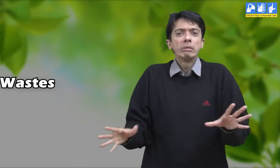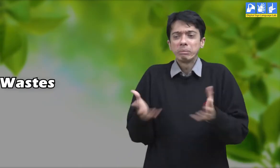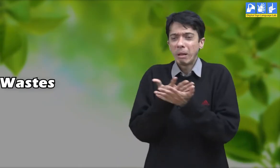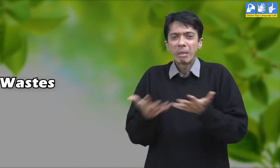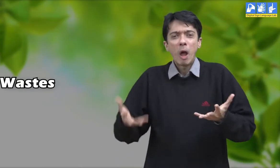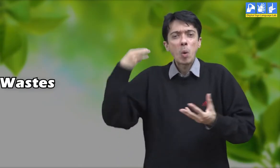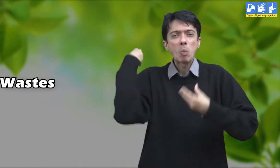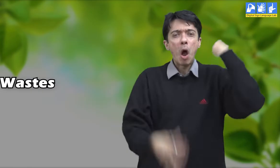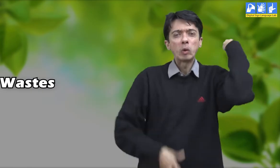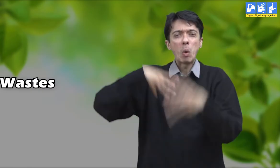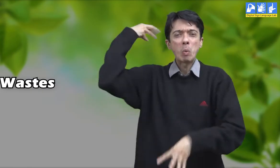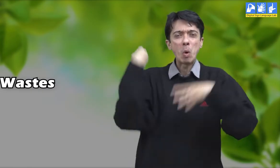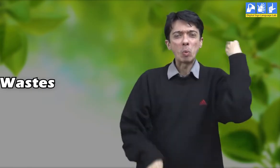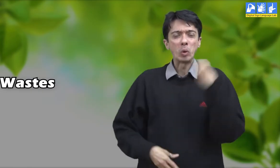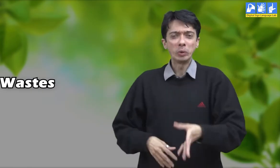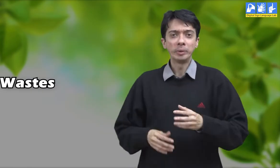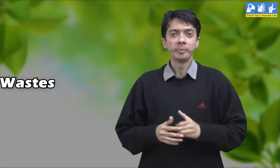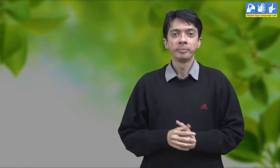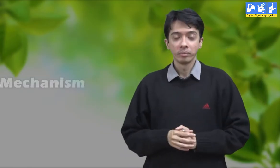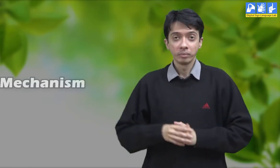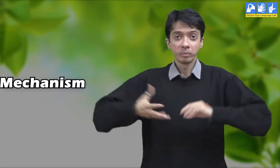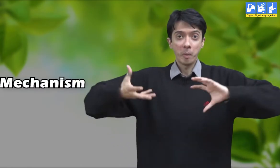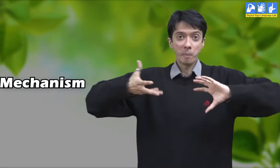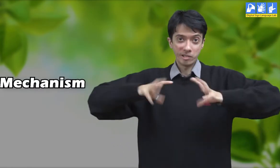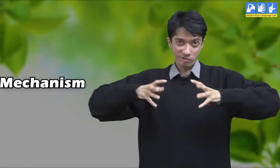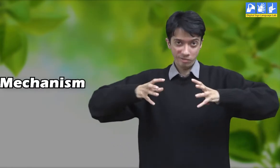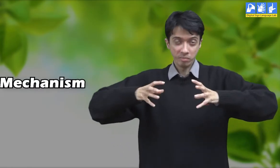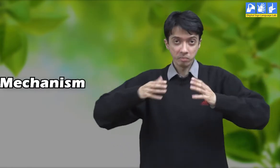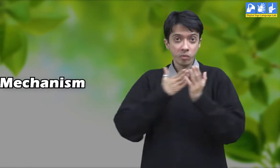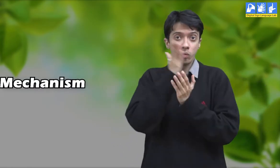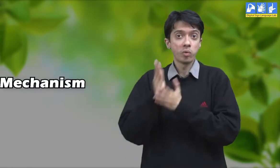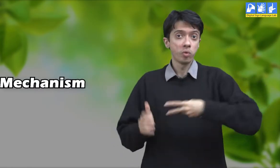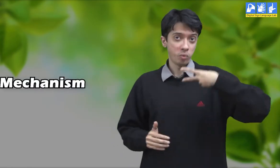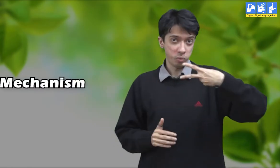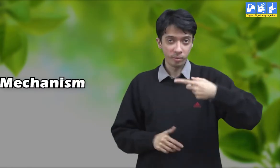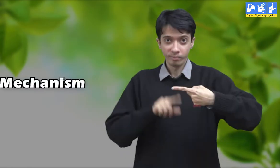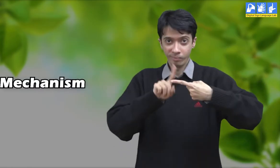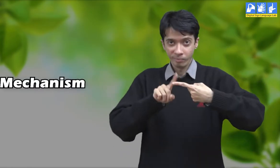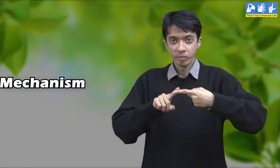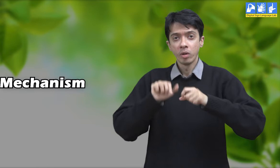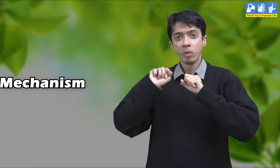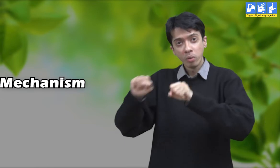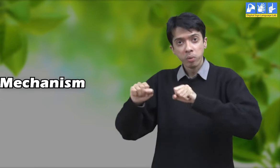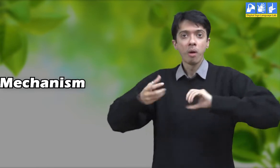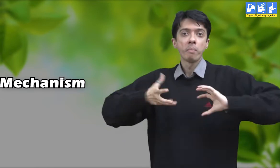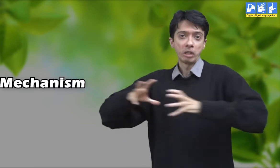Waste Mechanism - There are two meanings of mechanism.